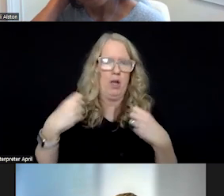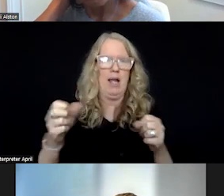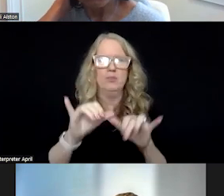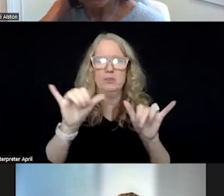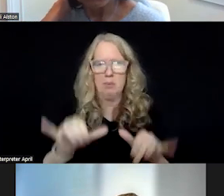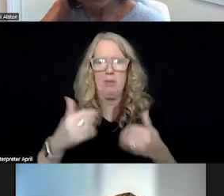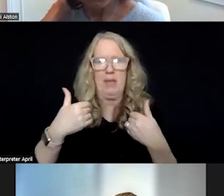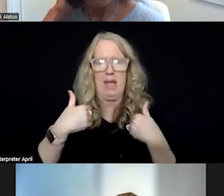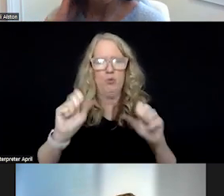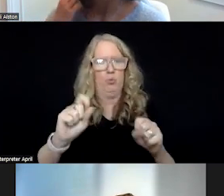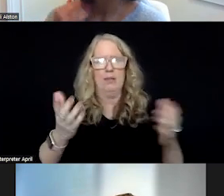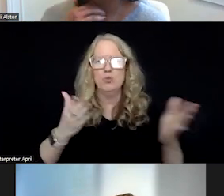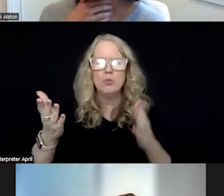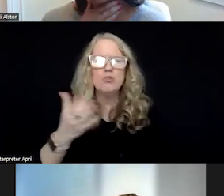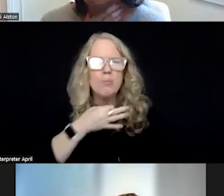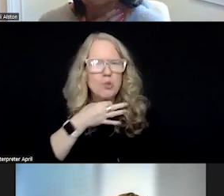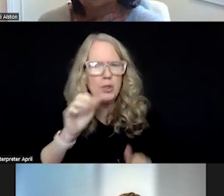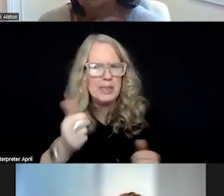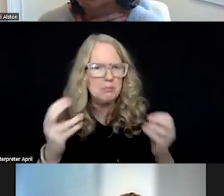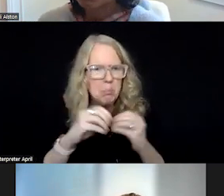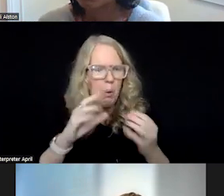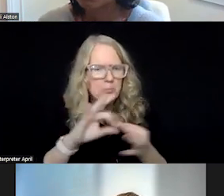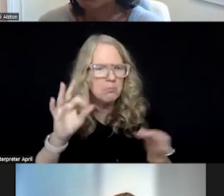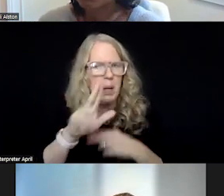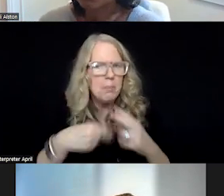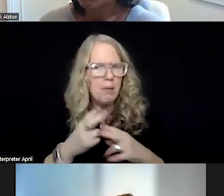THOSE INDIVIDUALS. CAN YOU SAY ANYTHING ABOUT THAT.